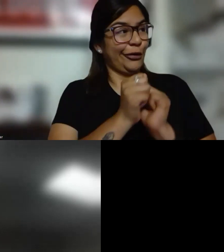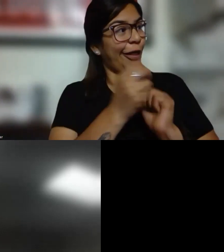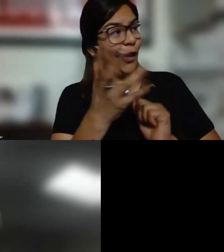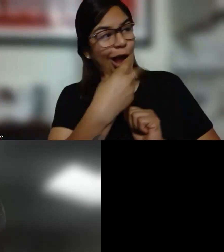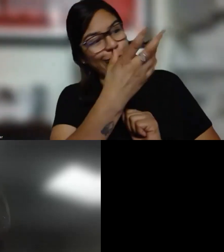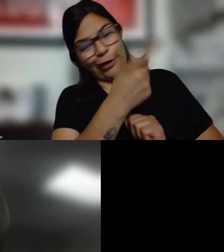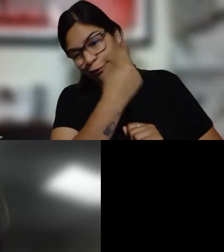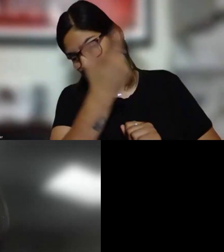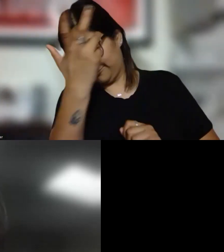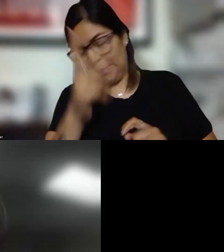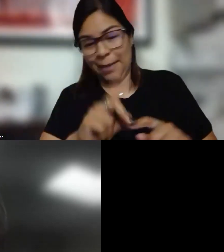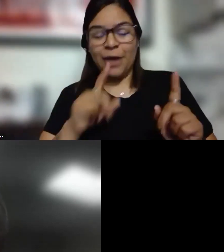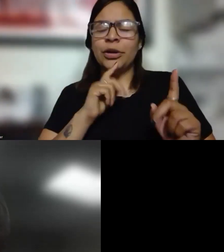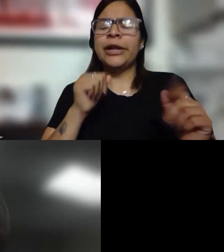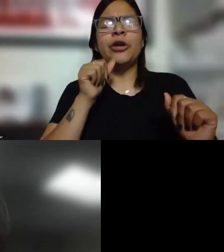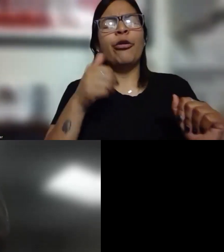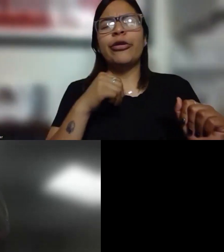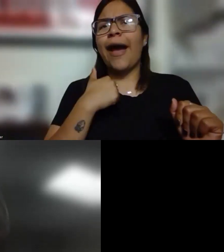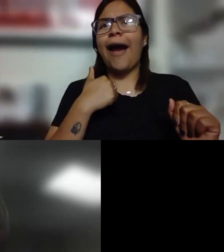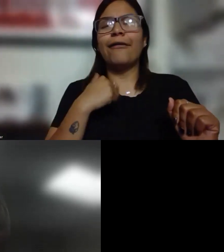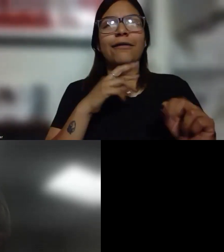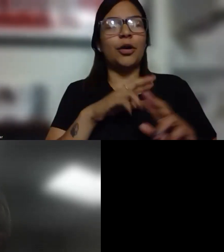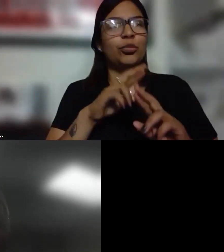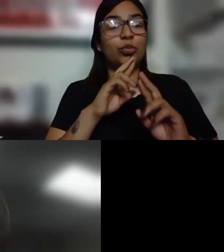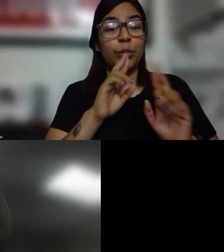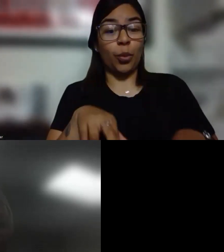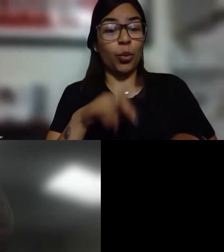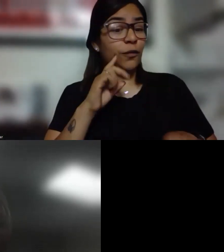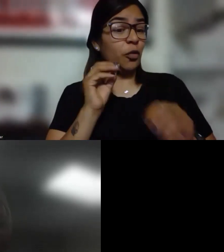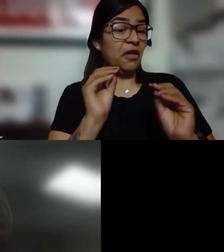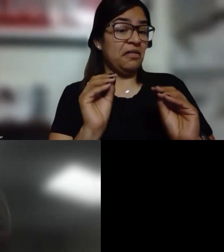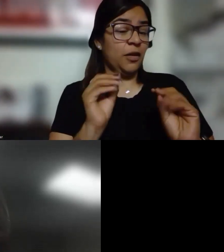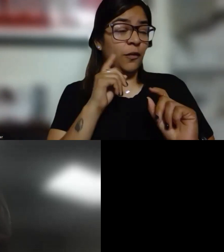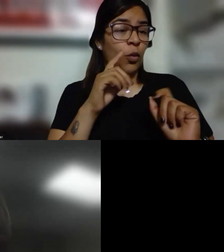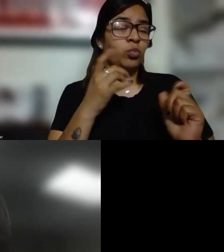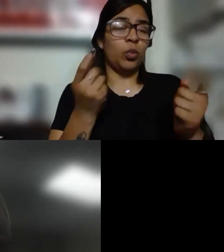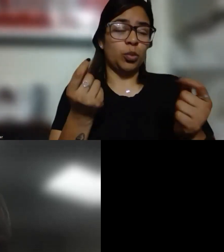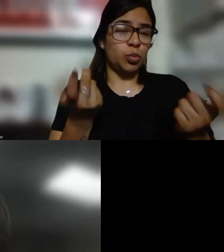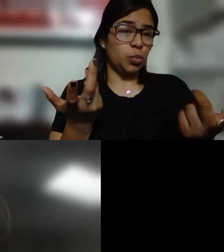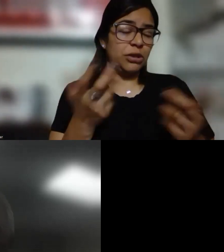feel I need to give a report I think manette did a wonderful report on what we've been doing uh so